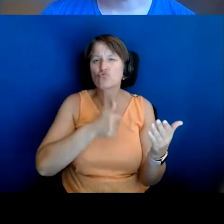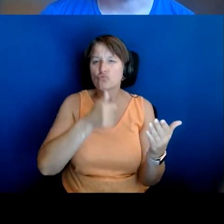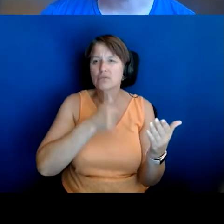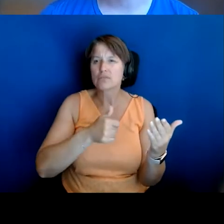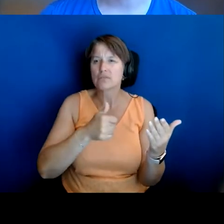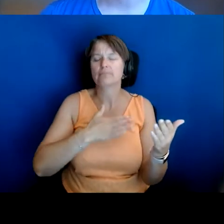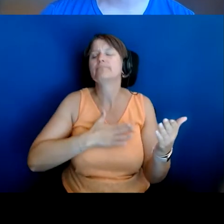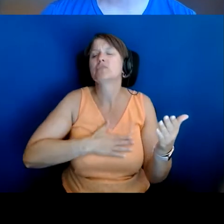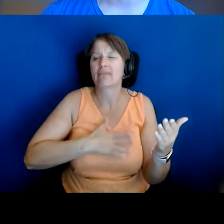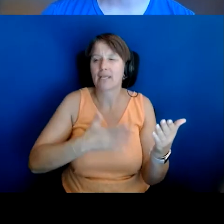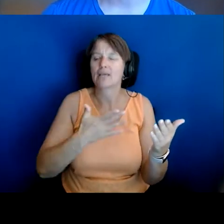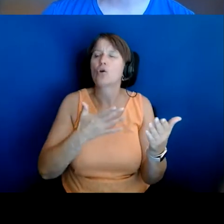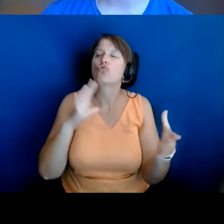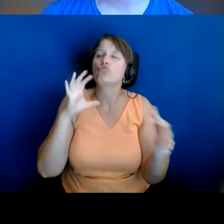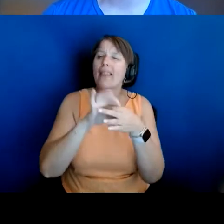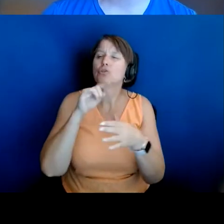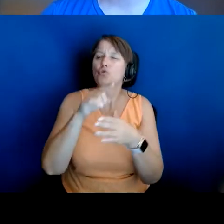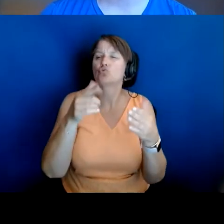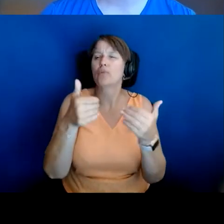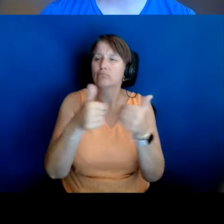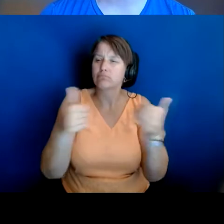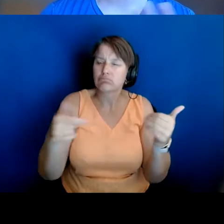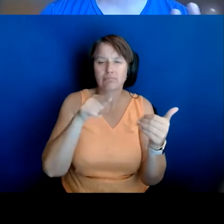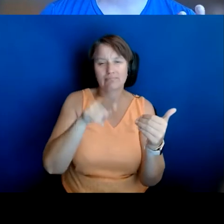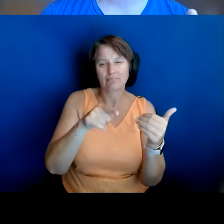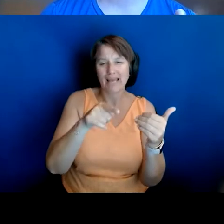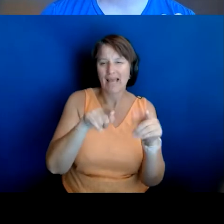related to this divide by challenging systems of exchange.